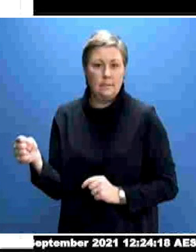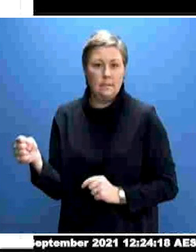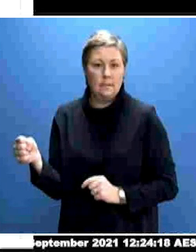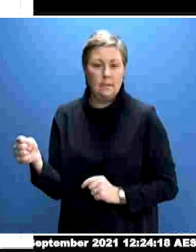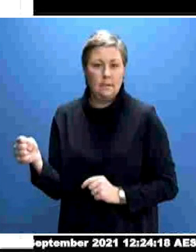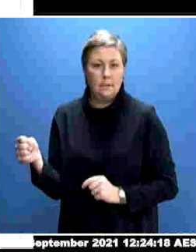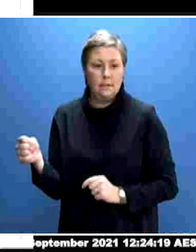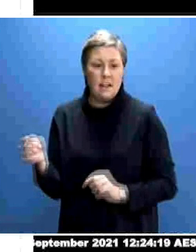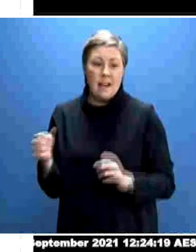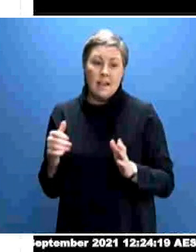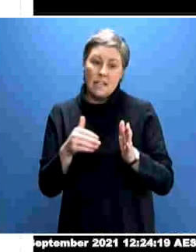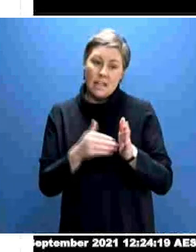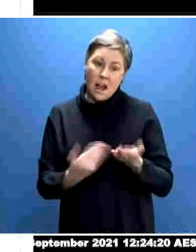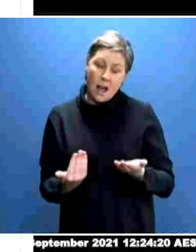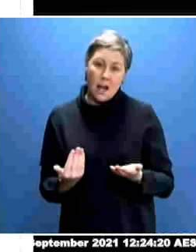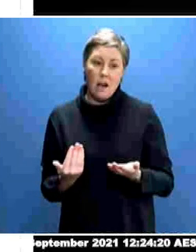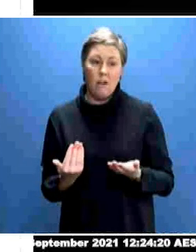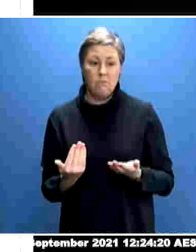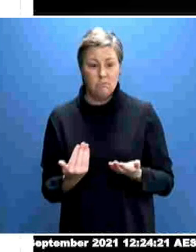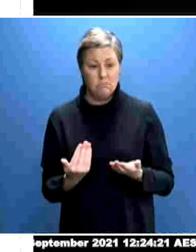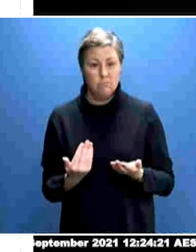Currently obviously there's the concerns detailed in these letters,